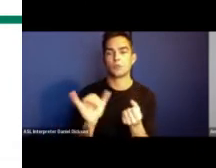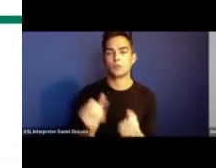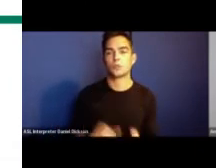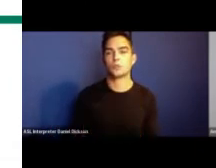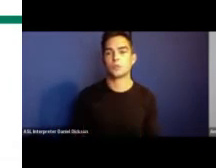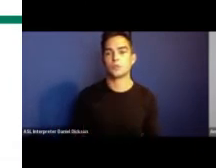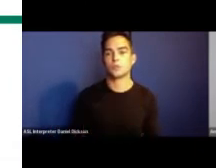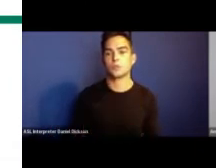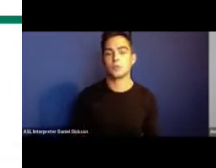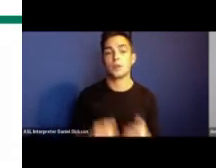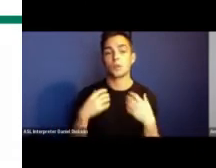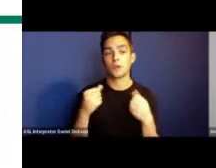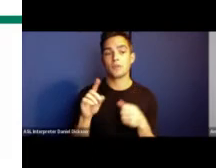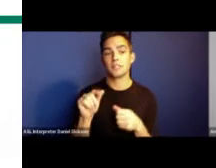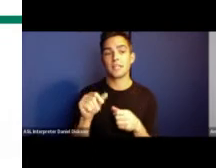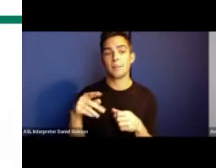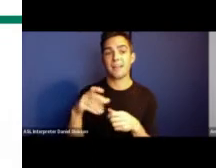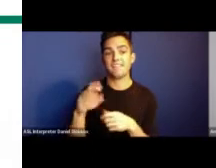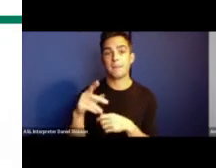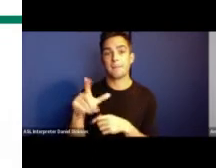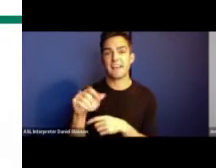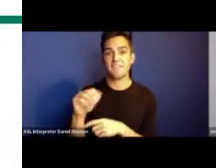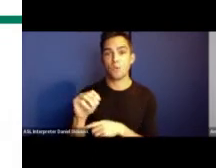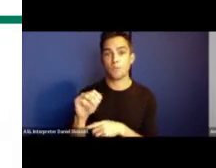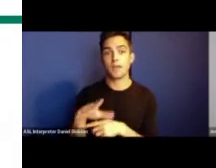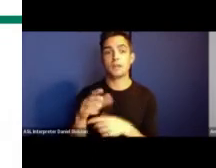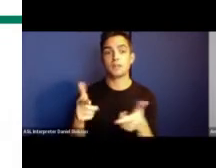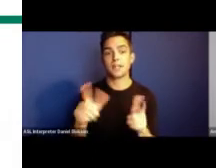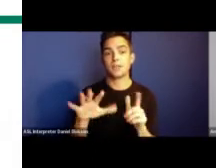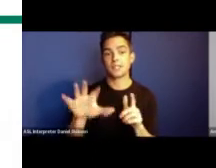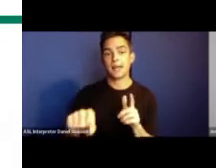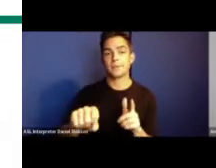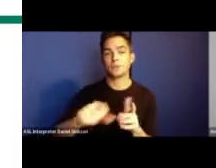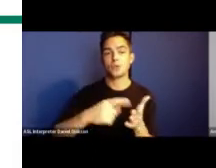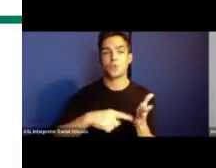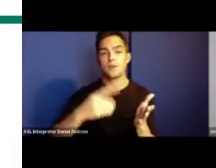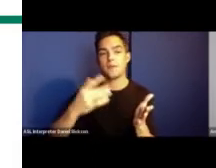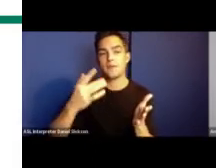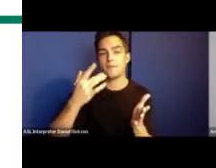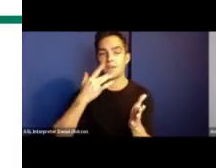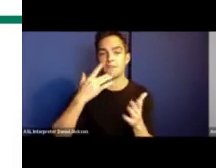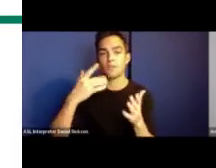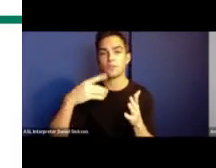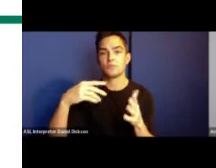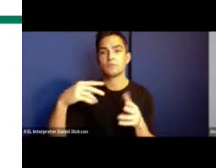recovery data platform provides a way to capture what favor calls recovery vital signs. So